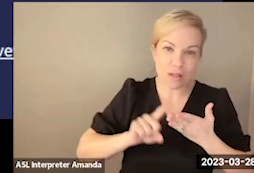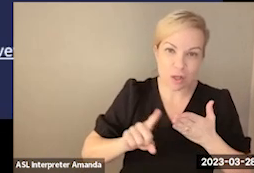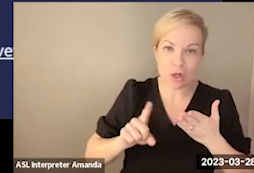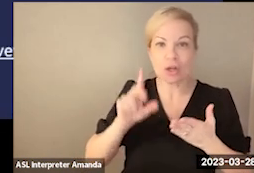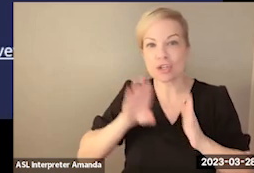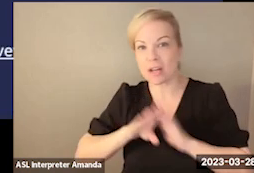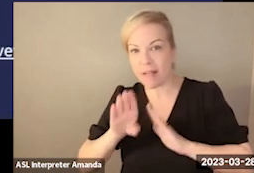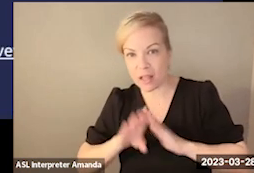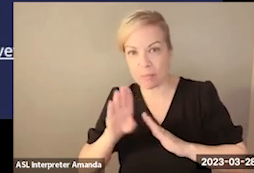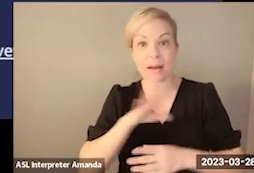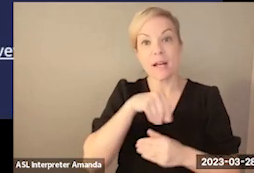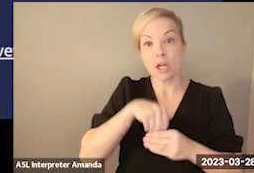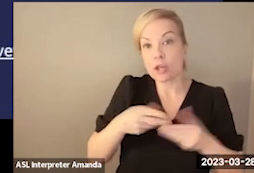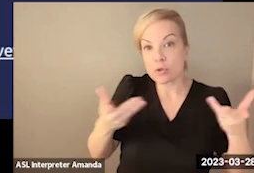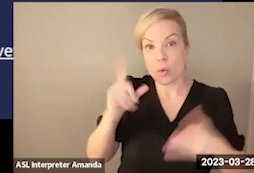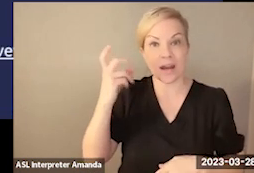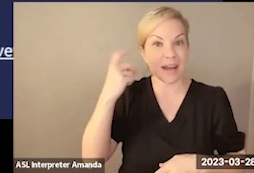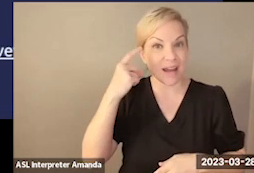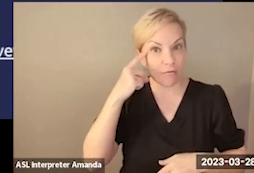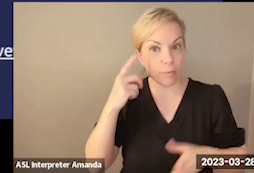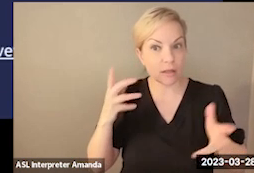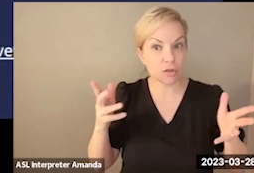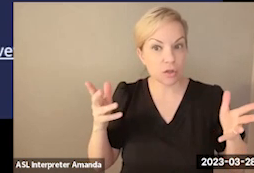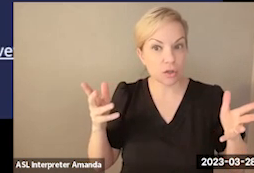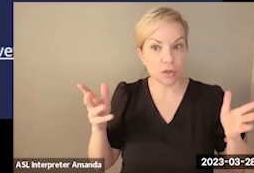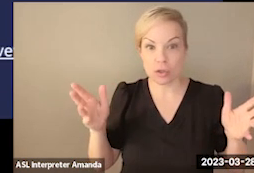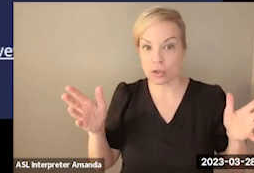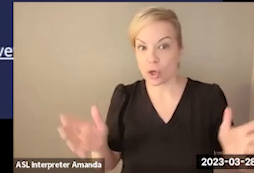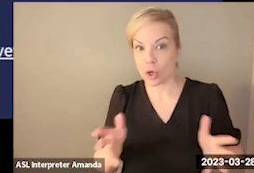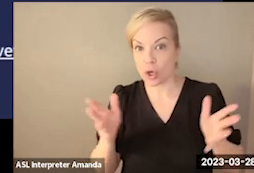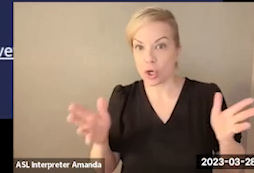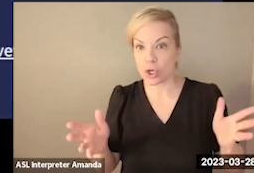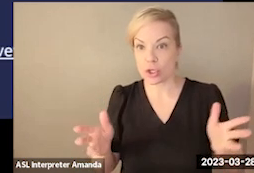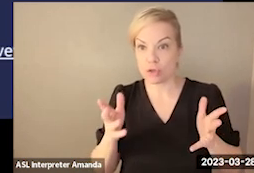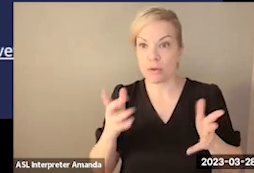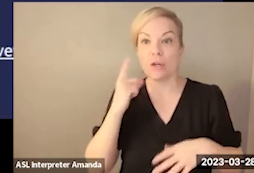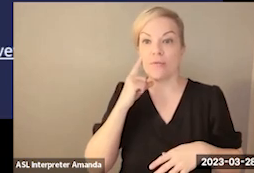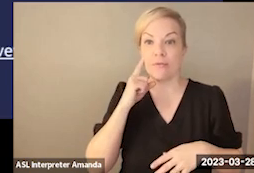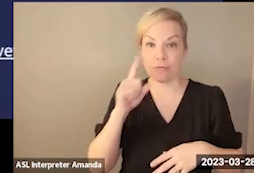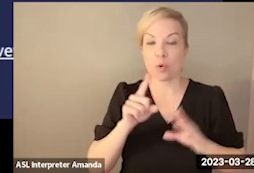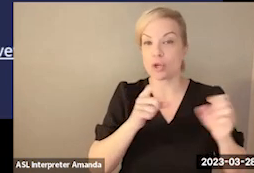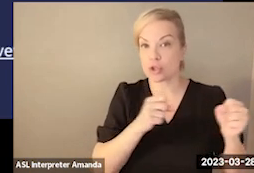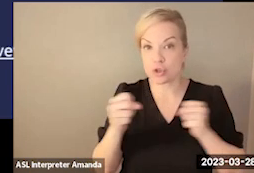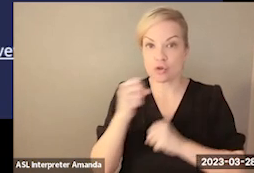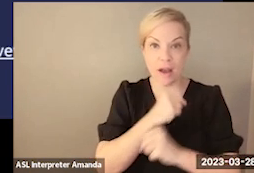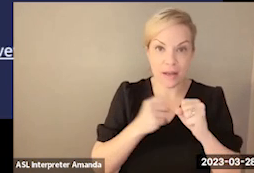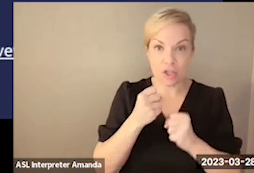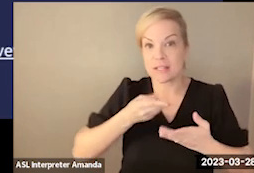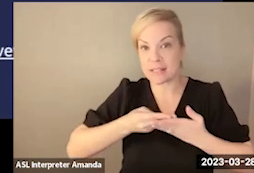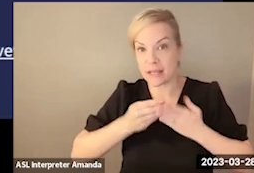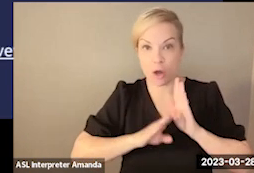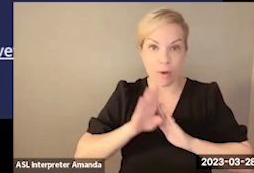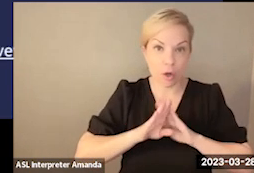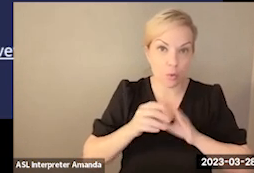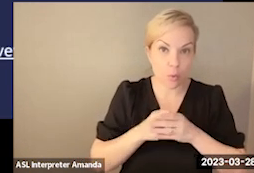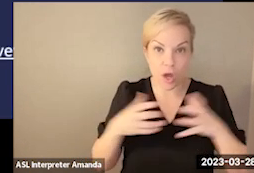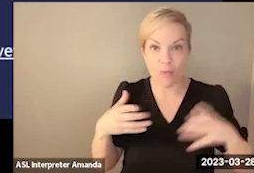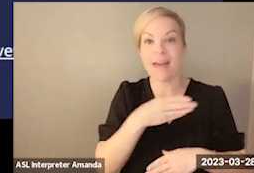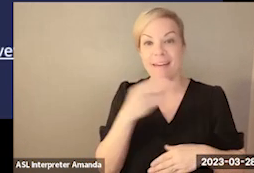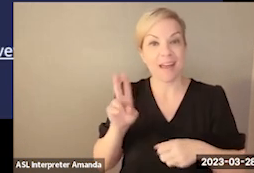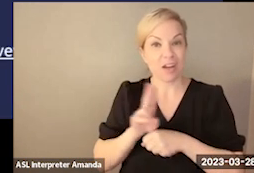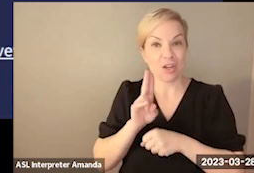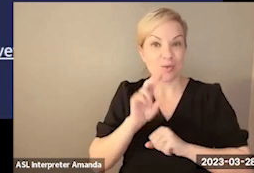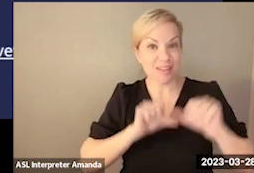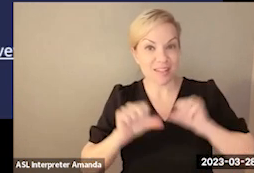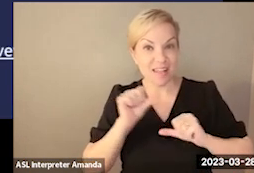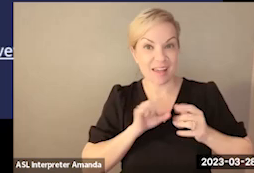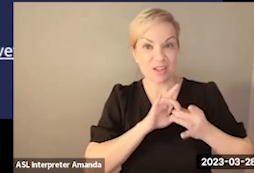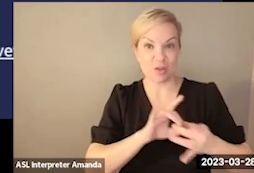Debbie Stine, Science & Technology Policy Academy: It includes a government encouragement of science technology as a recent strategy for industrial development and economic growth. But it also includes the use of science and connection with the problems of the public sector.